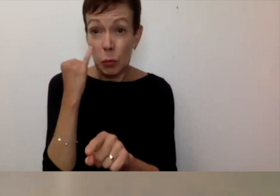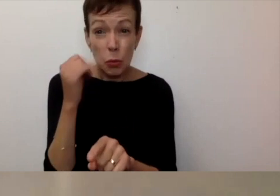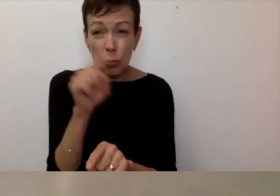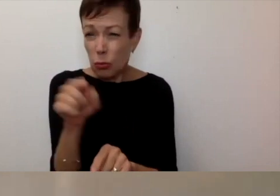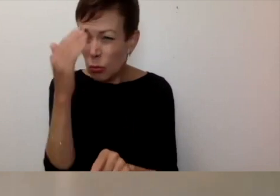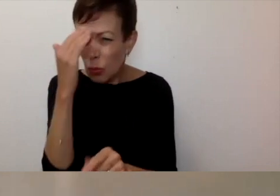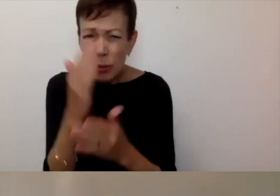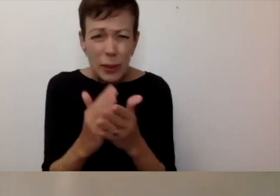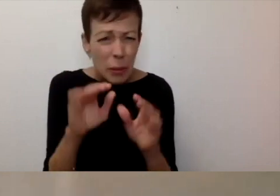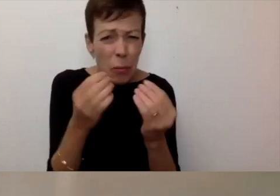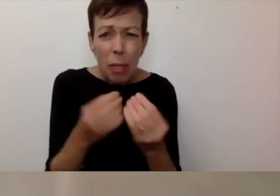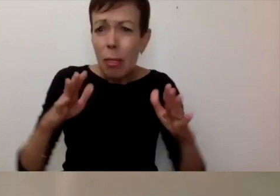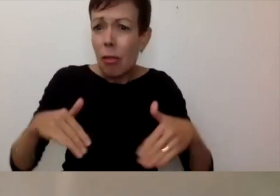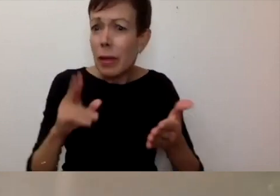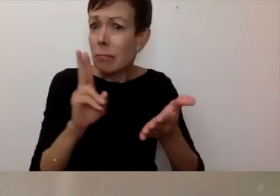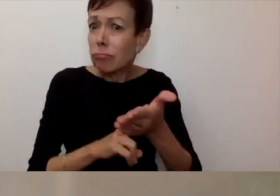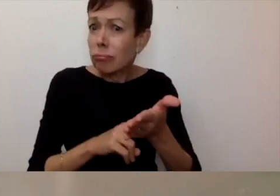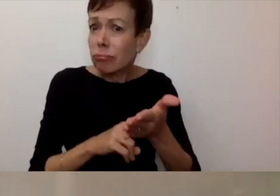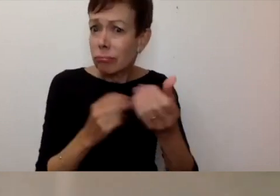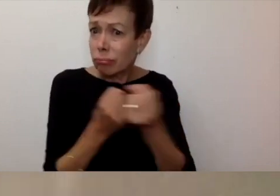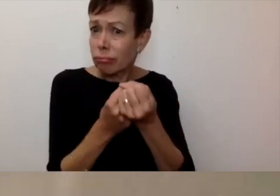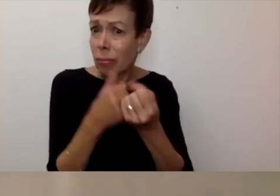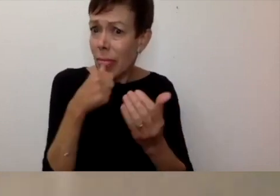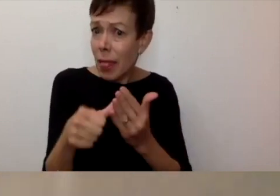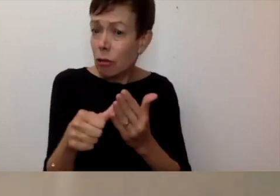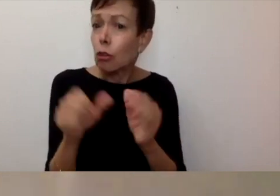it's still possible to do so here you have a short list of all the federations